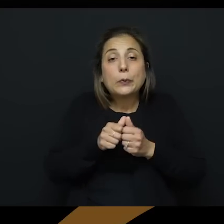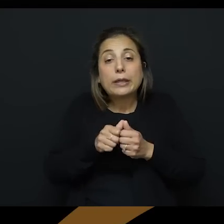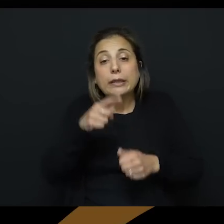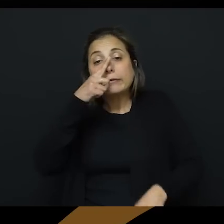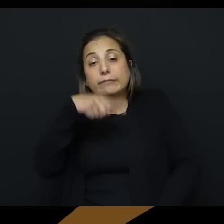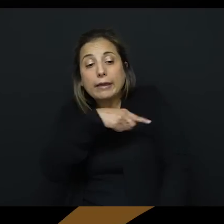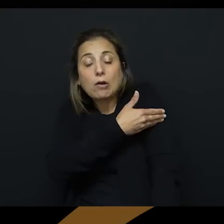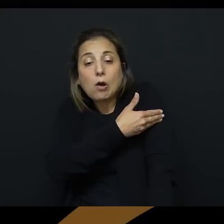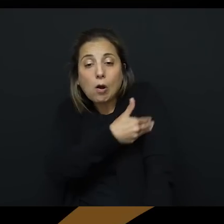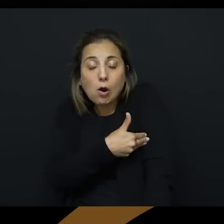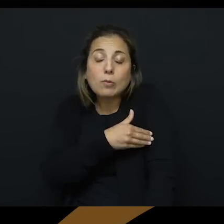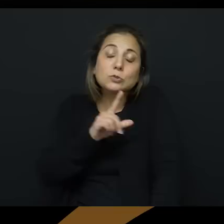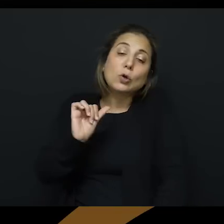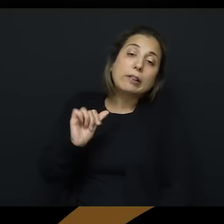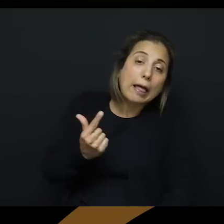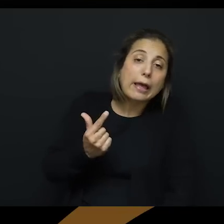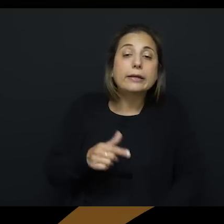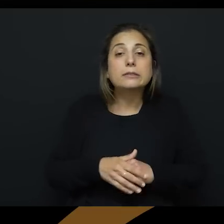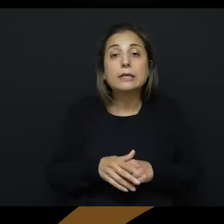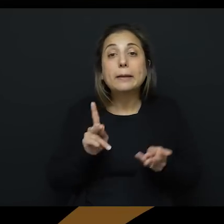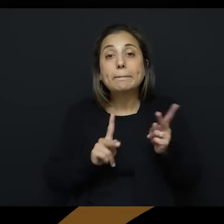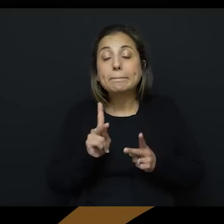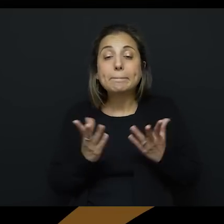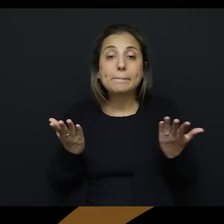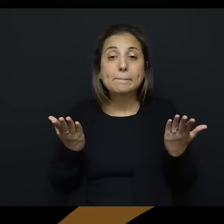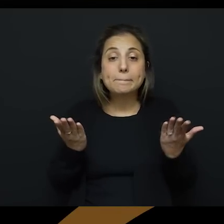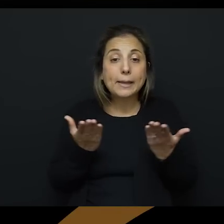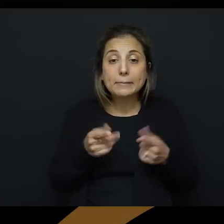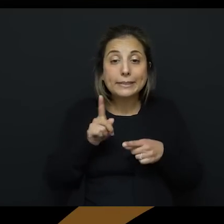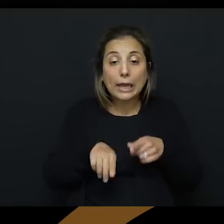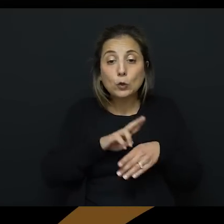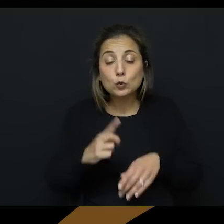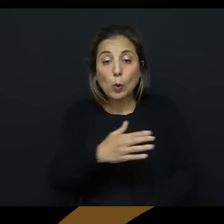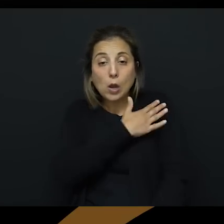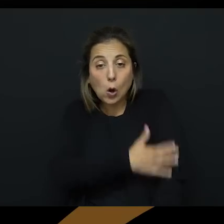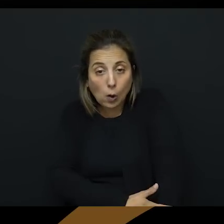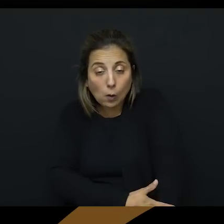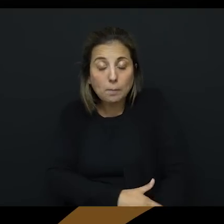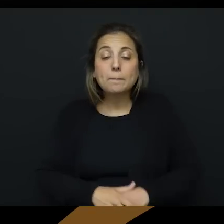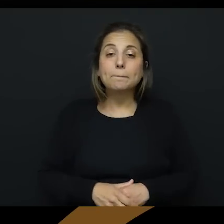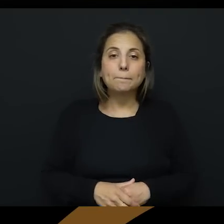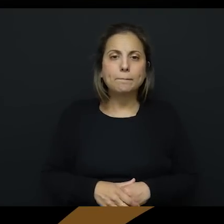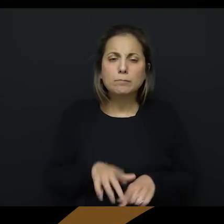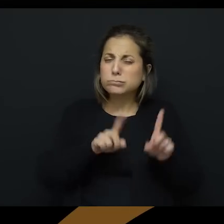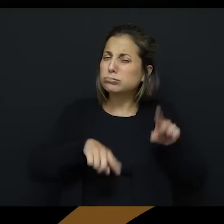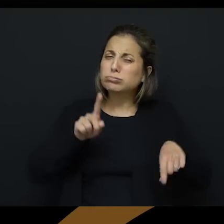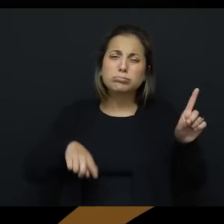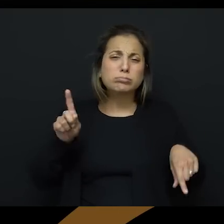persons who have prosthetics like prosthetic leg or persons, who may not have use of one arm.